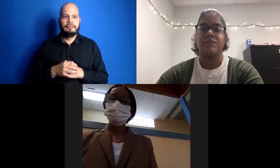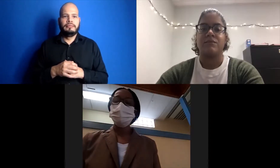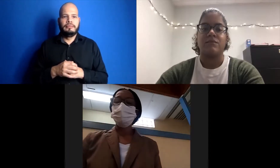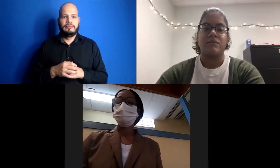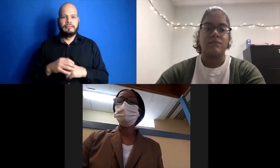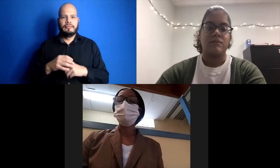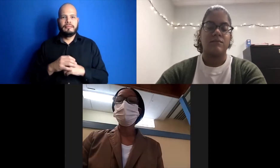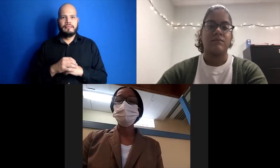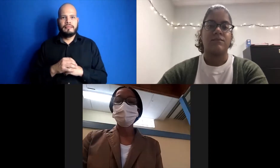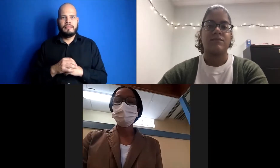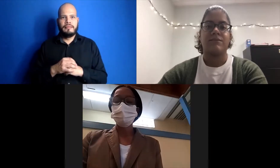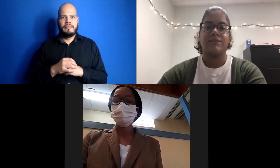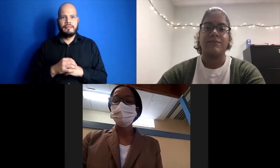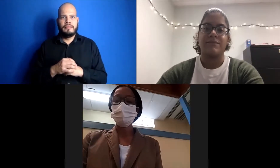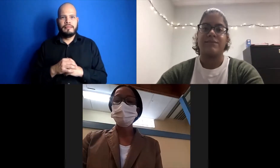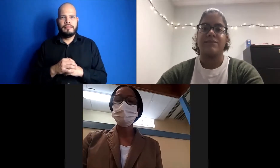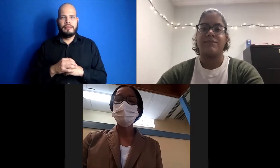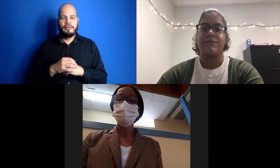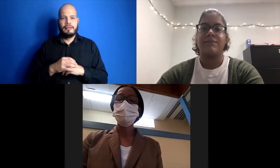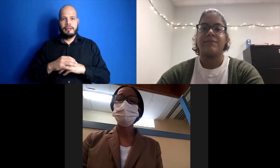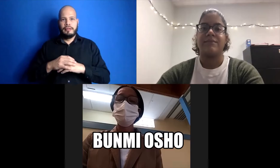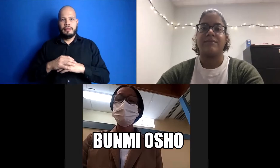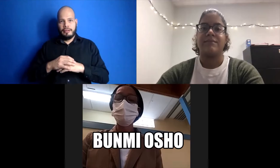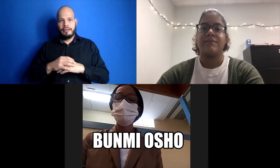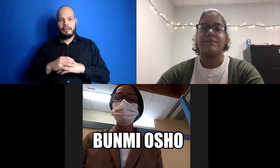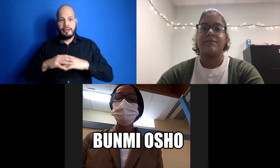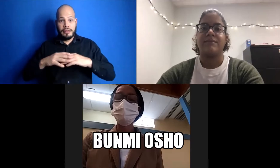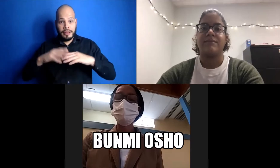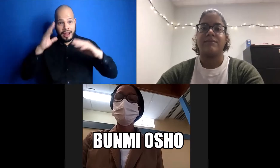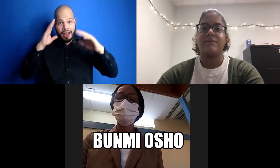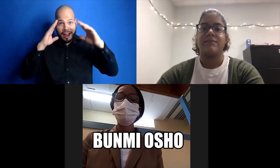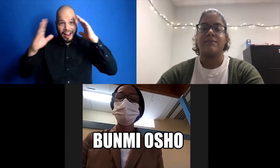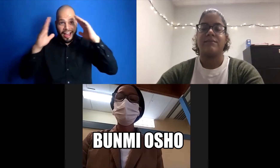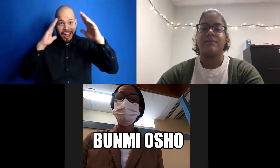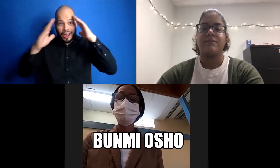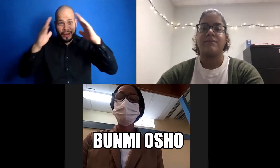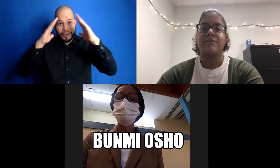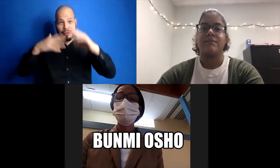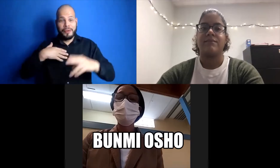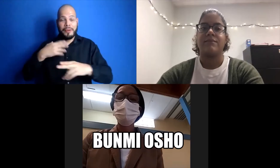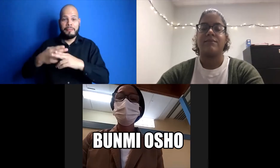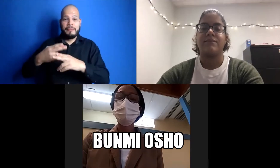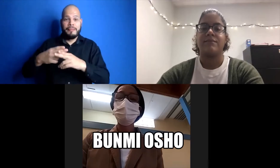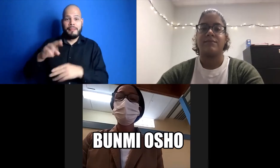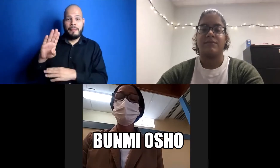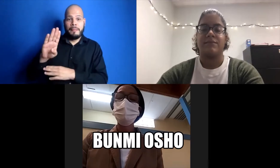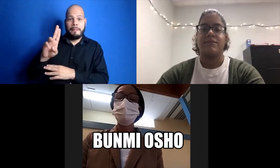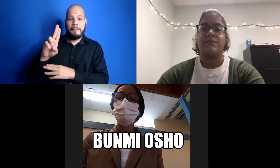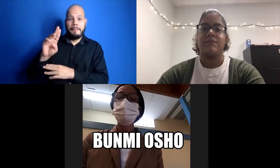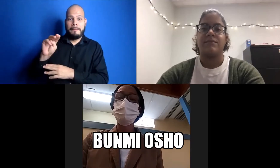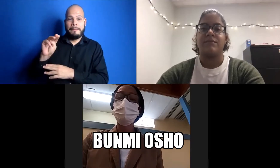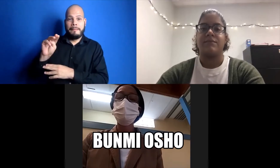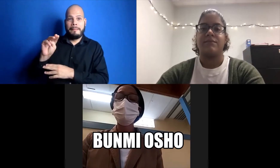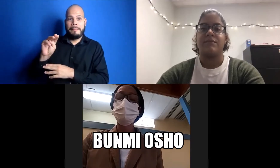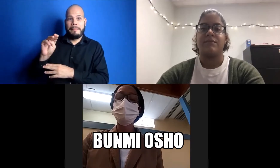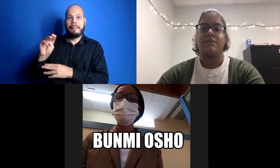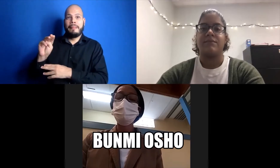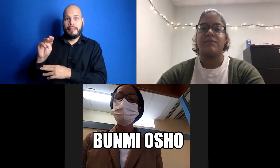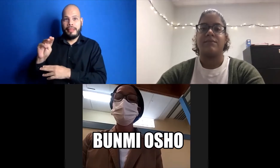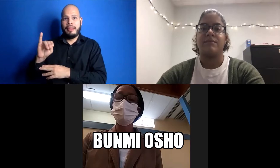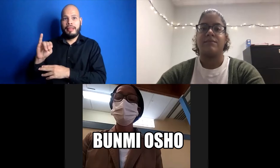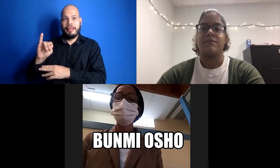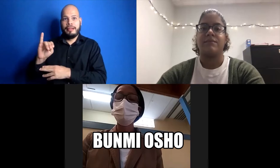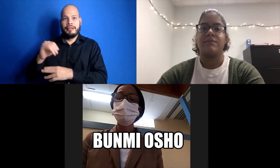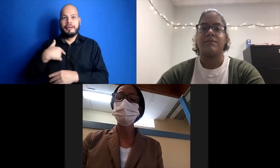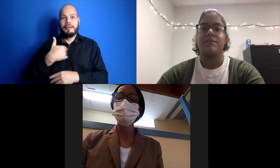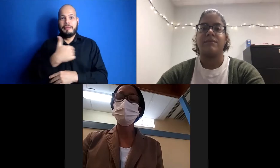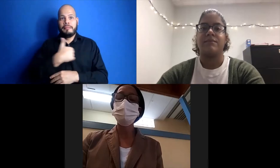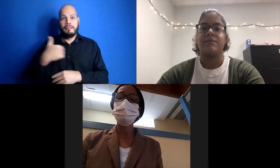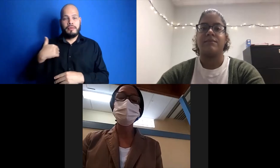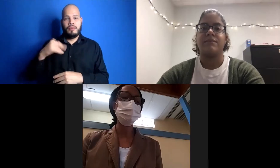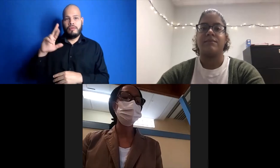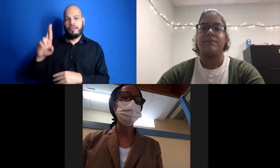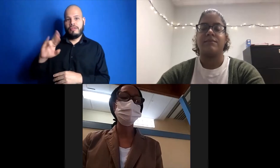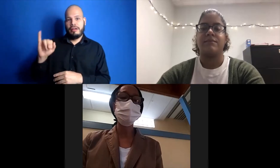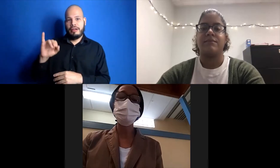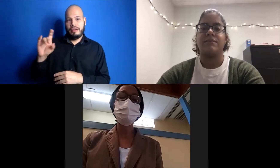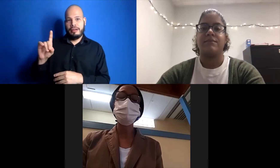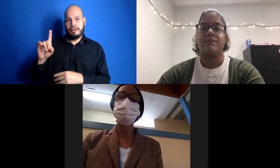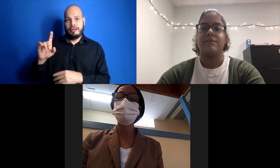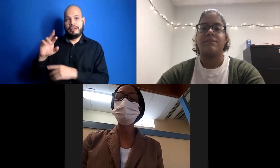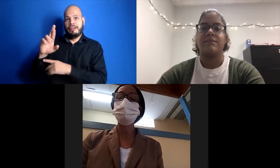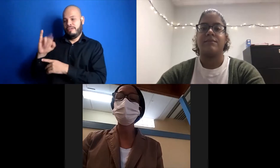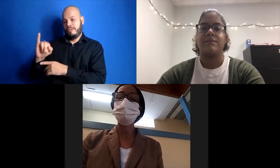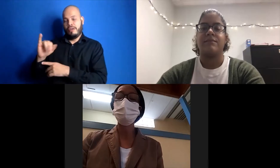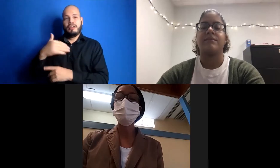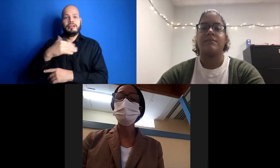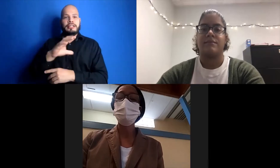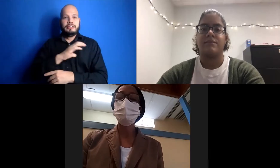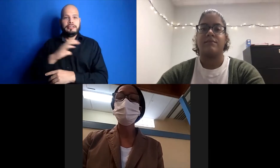Hello my name is Bunmi Osho I am a member of the Rhode Island Commission and Hard of Hearing Rhode